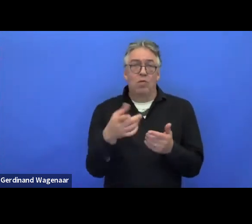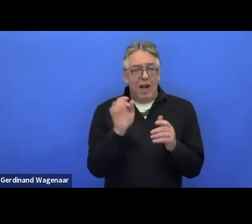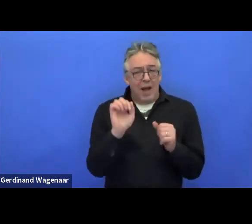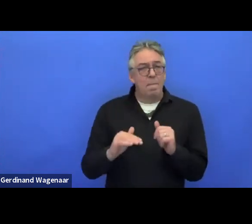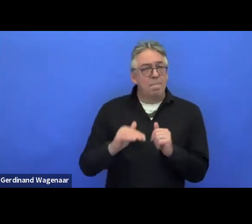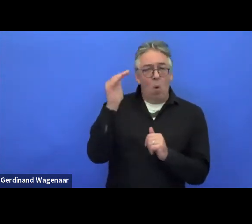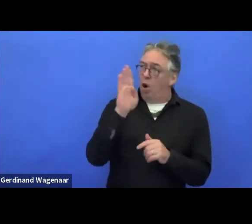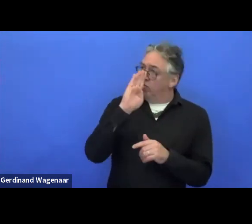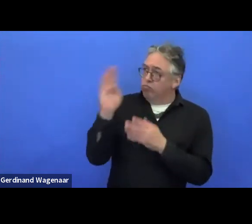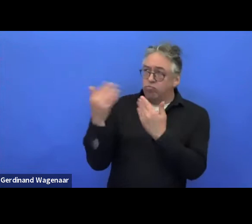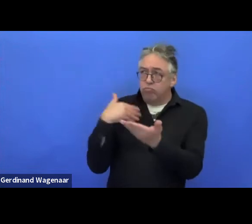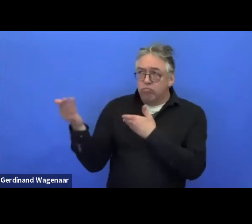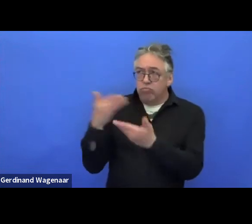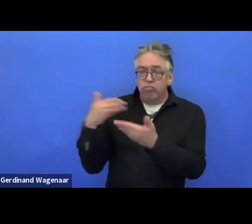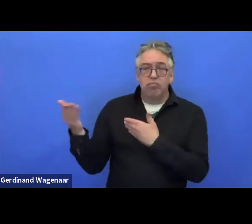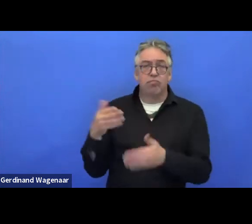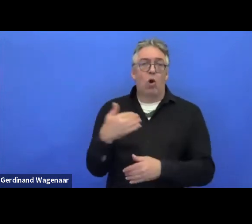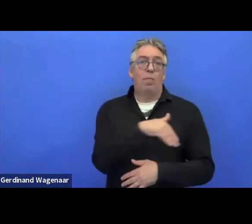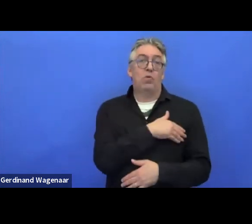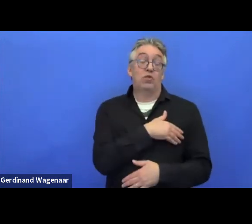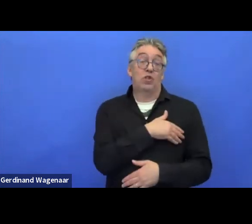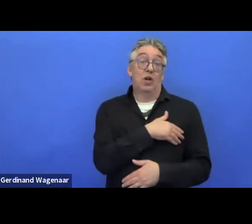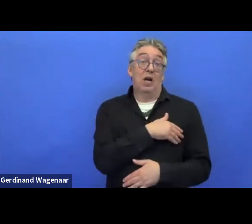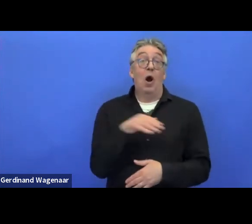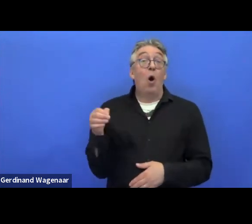because they are complaint-driven and they need to hear from us